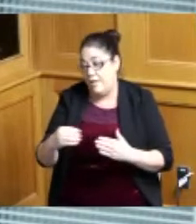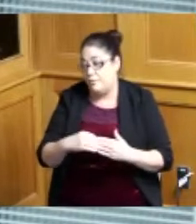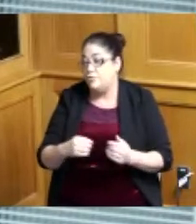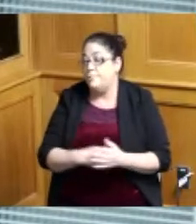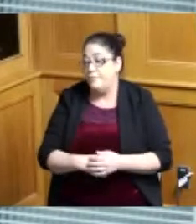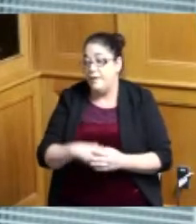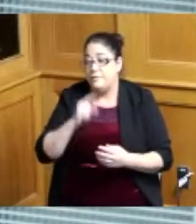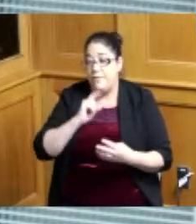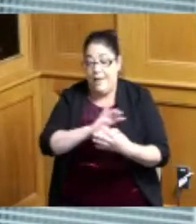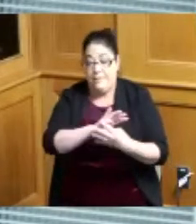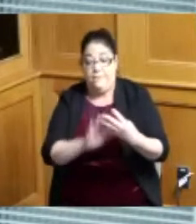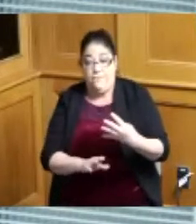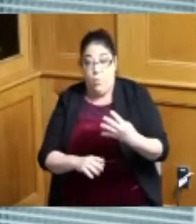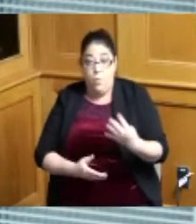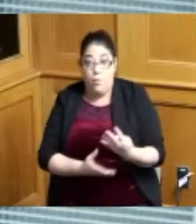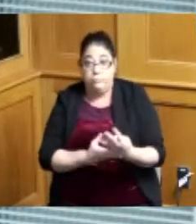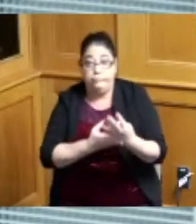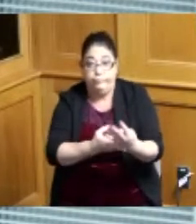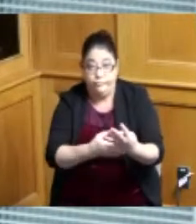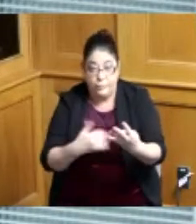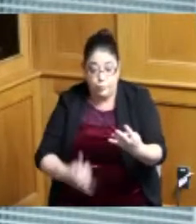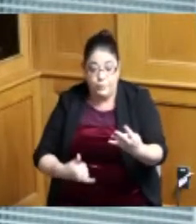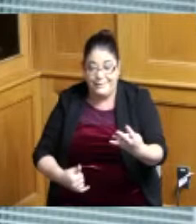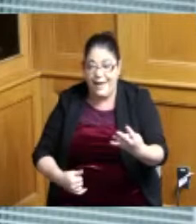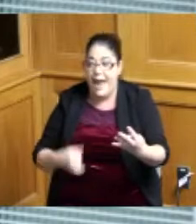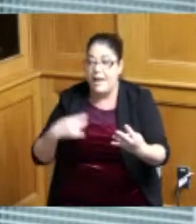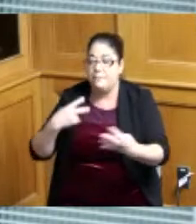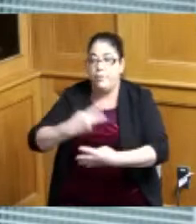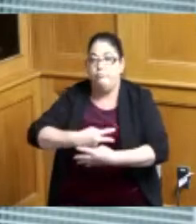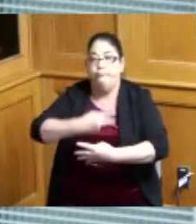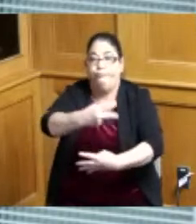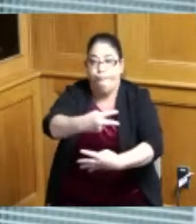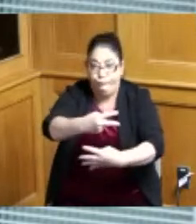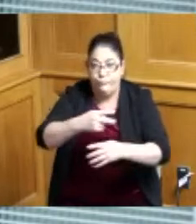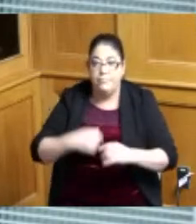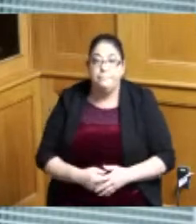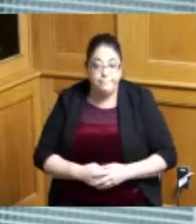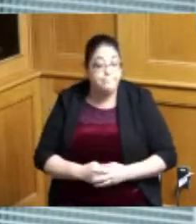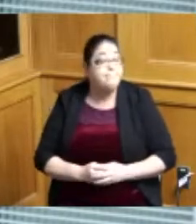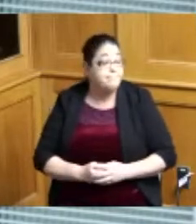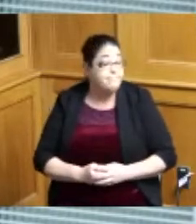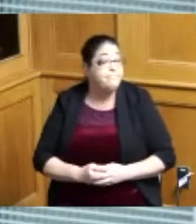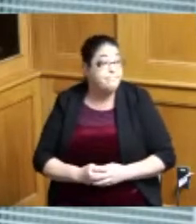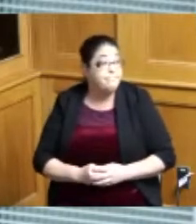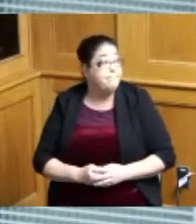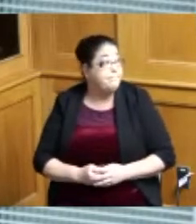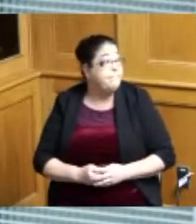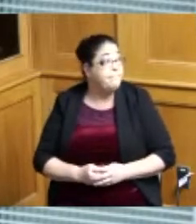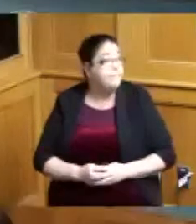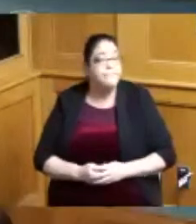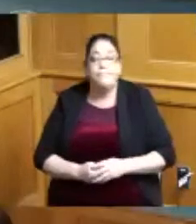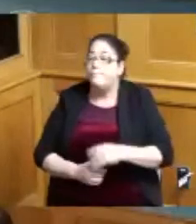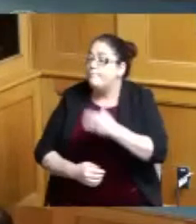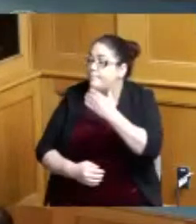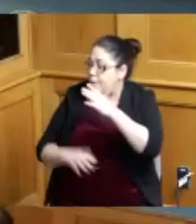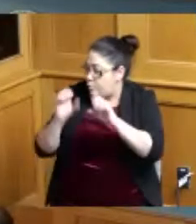before you today and that encompasses items one through six okay thank you thank you for